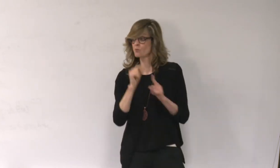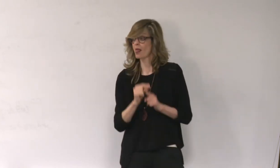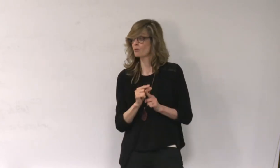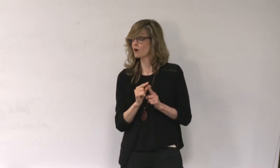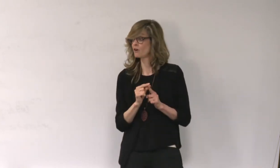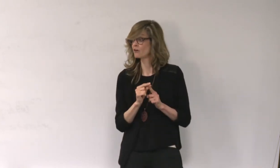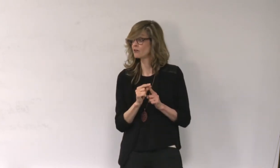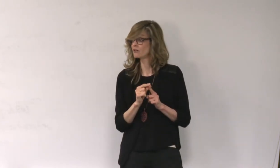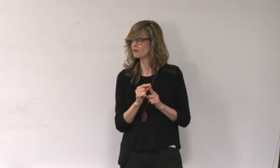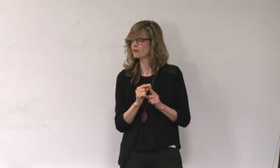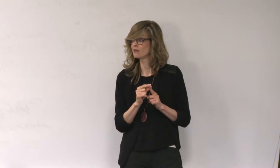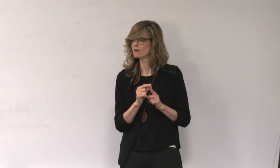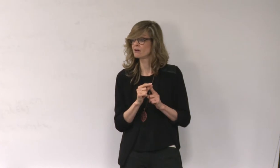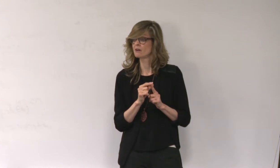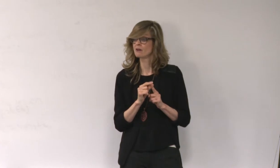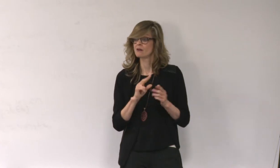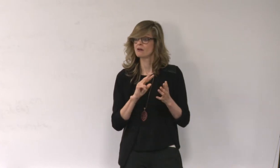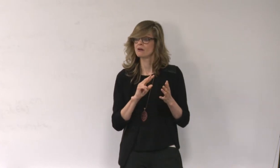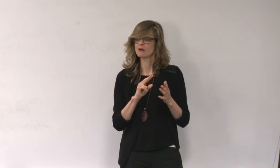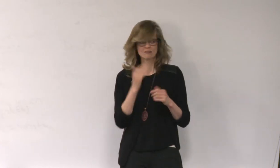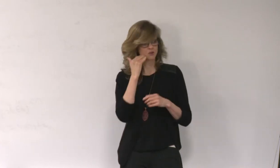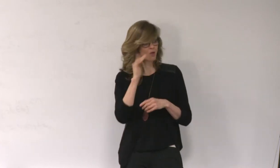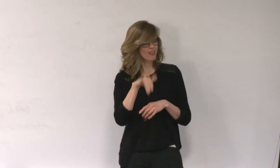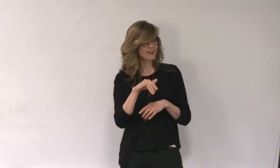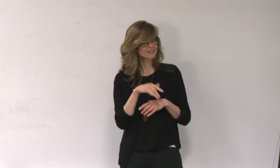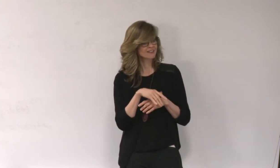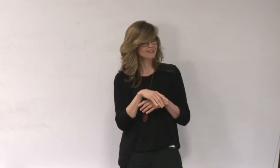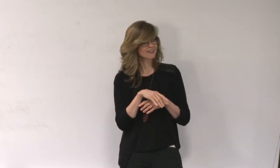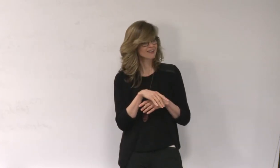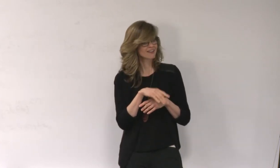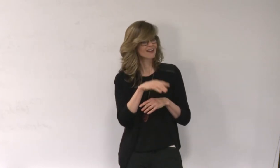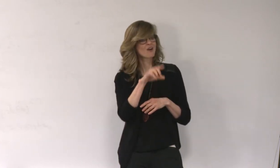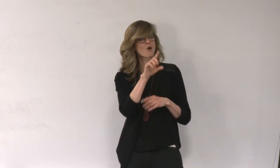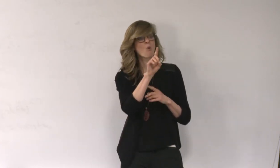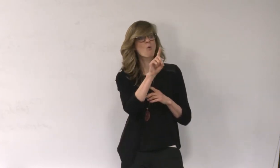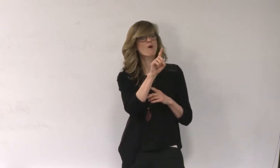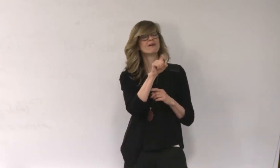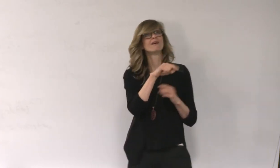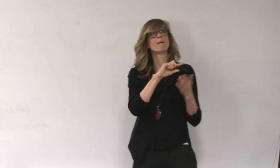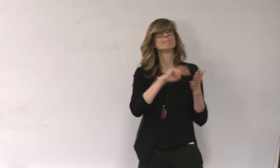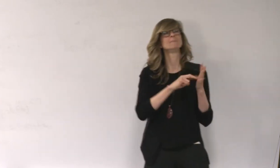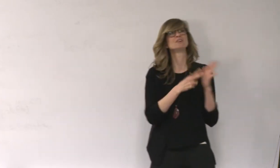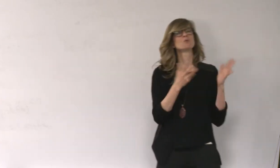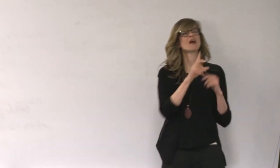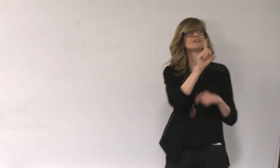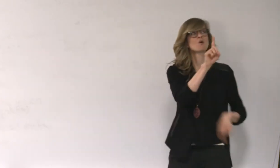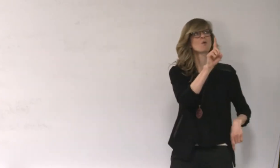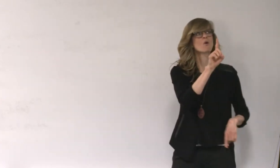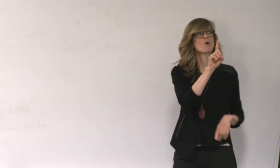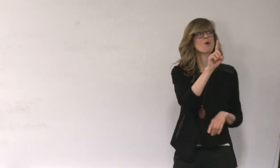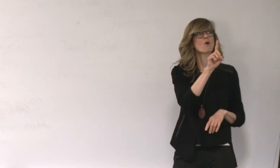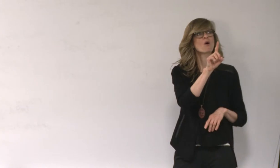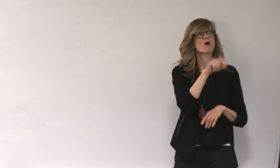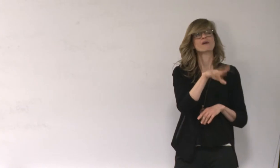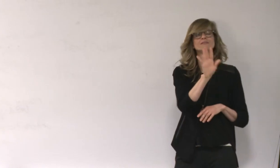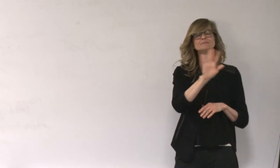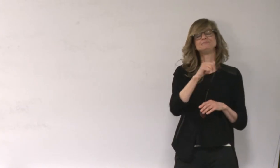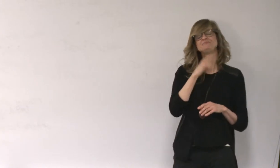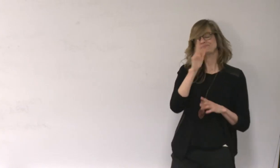GOOGLE. DO YOU KNOW--IT DIDN'T START OUT AS GOOGLE. WHAT--WAIT, LET'S SEE. LET ME GET THIS RIGHT.